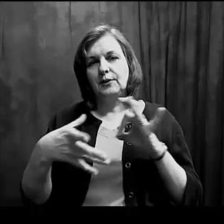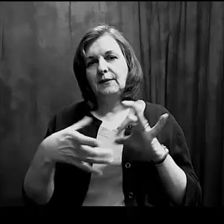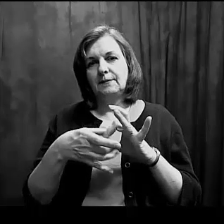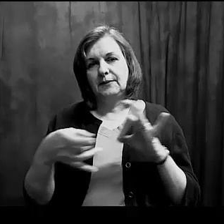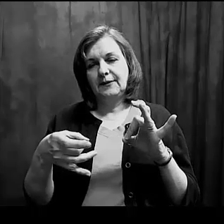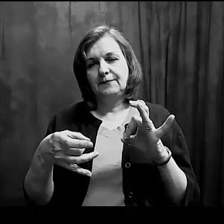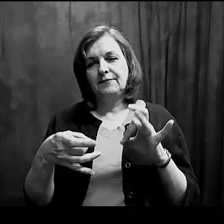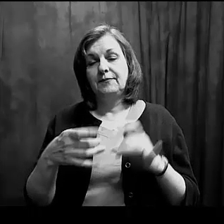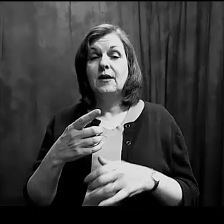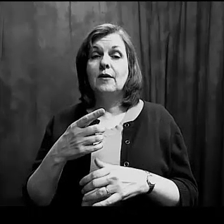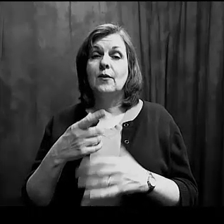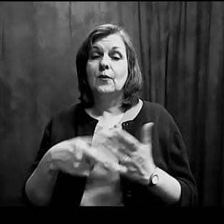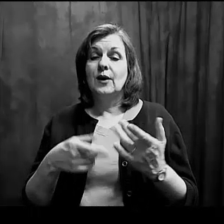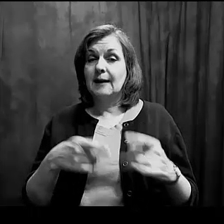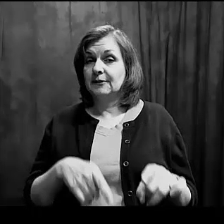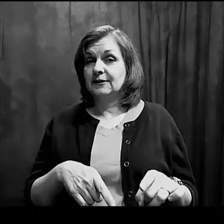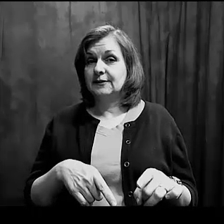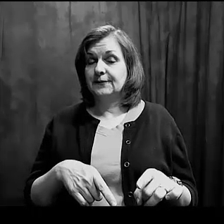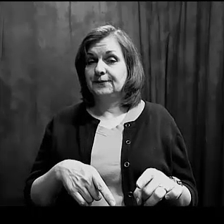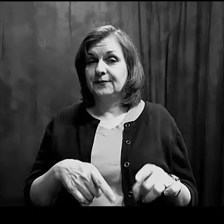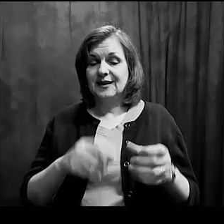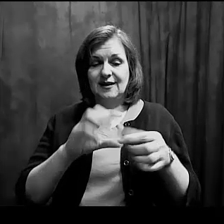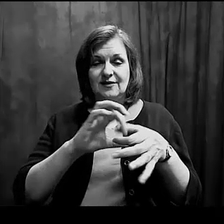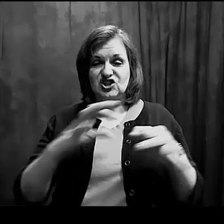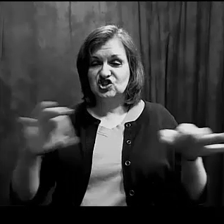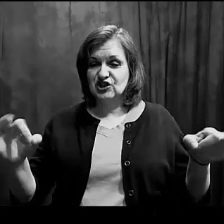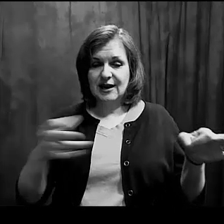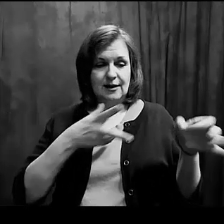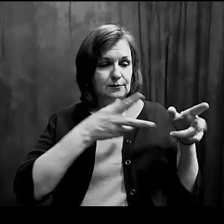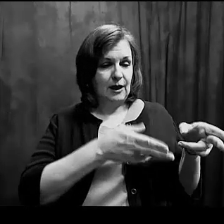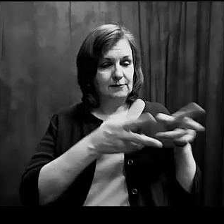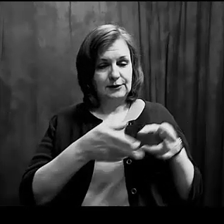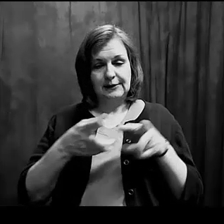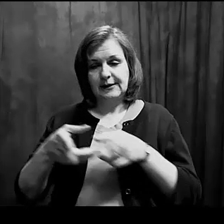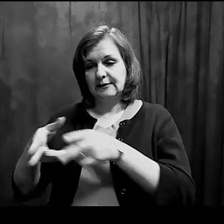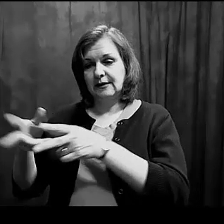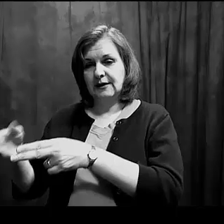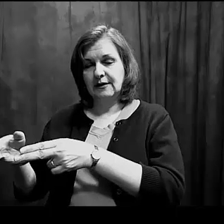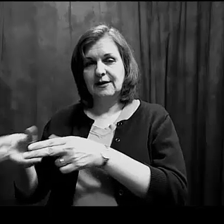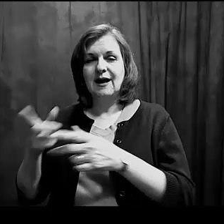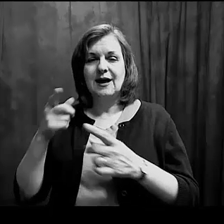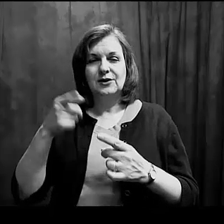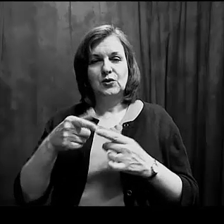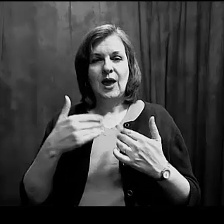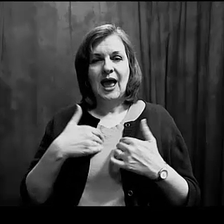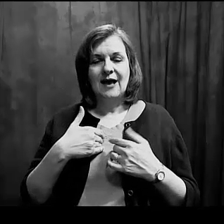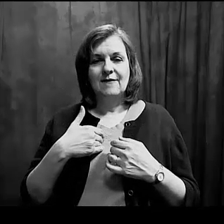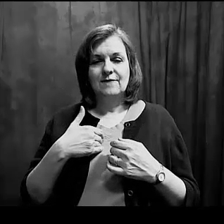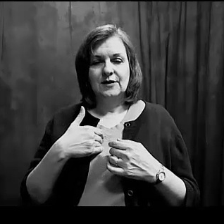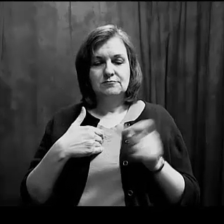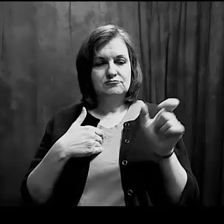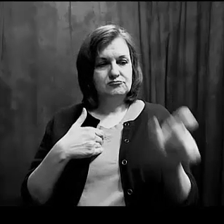and the idea is we keep cutting this chain until we get down to having individual